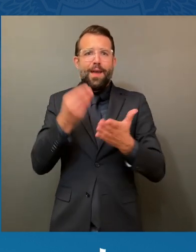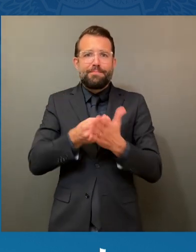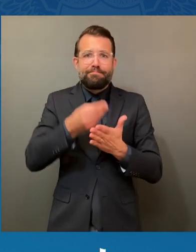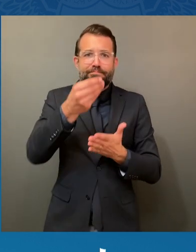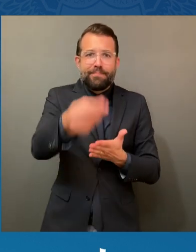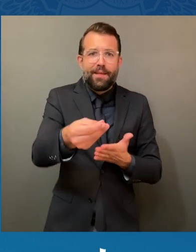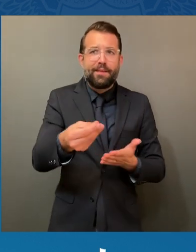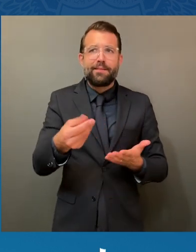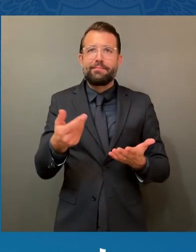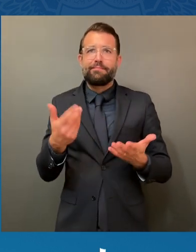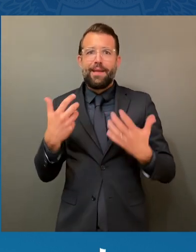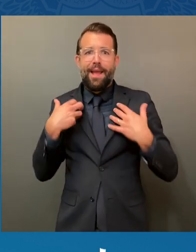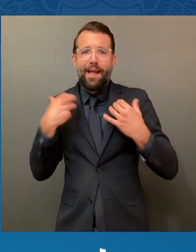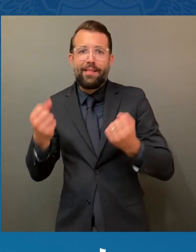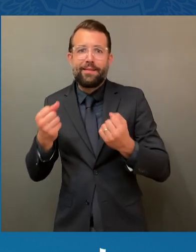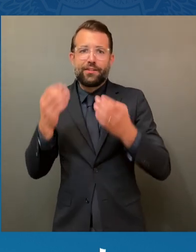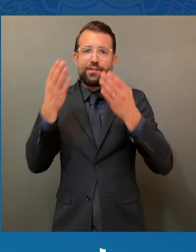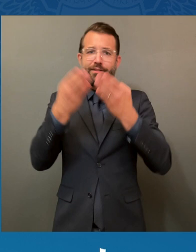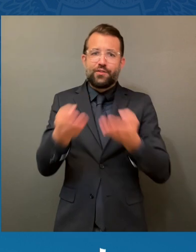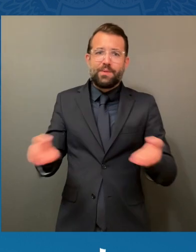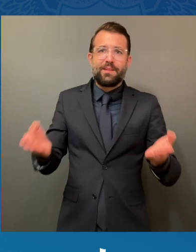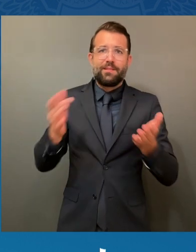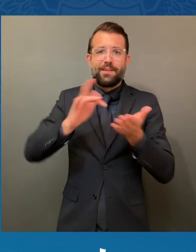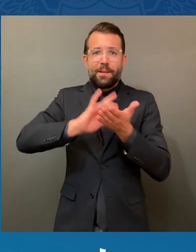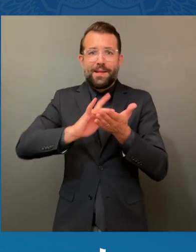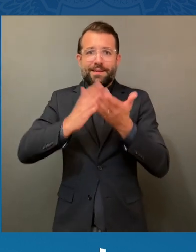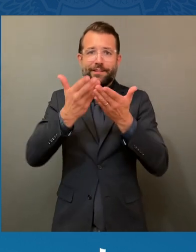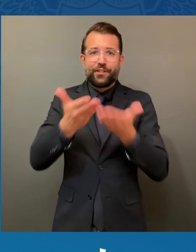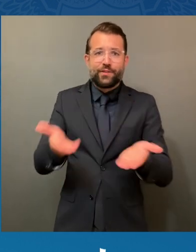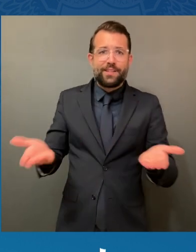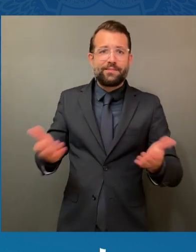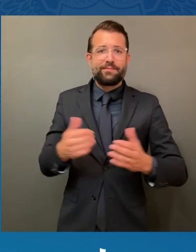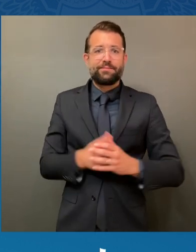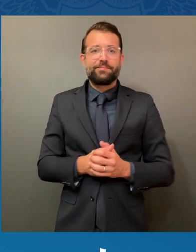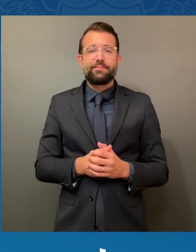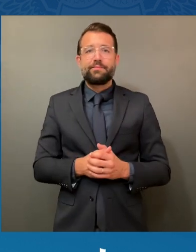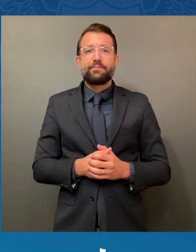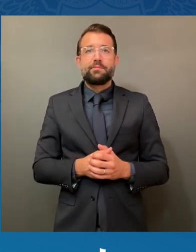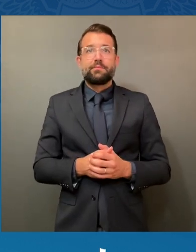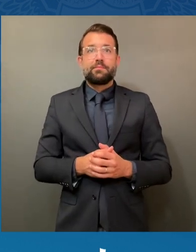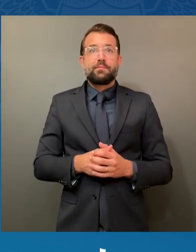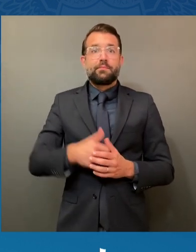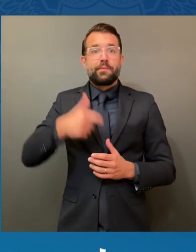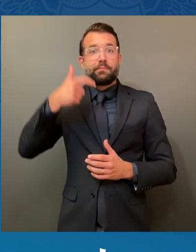Others have empowered consumers to report telemarketing scams and robocall harassment.